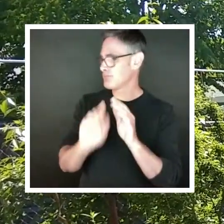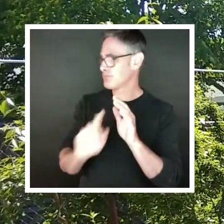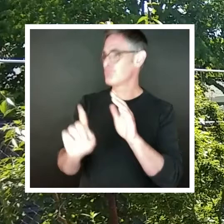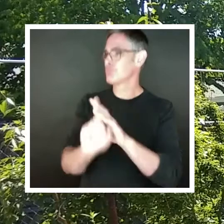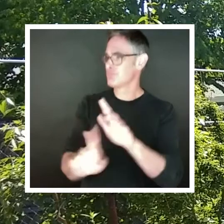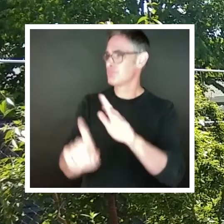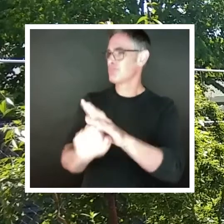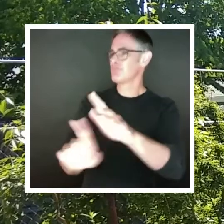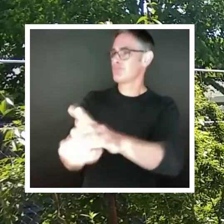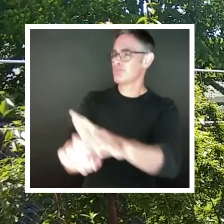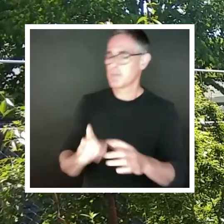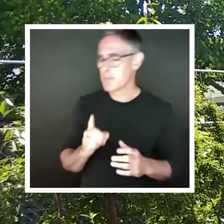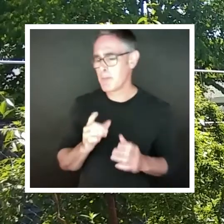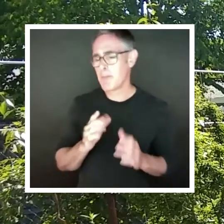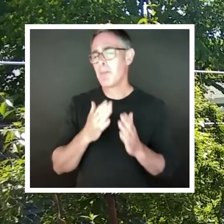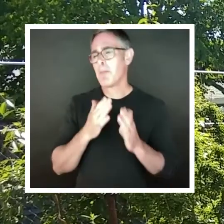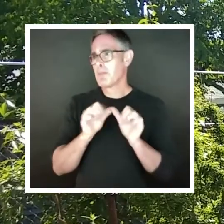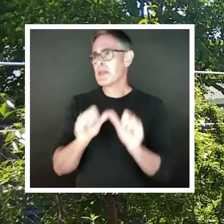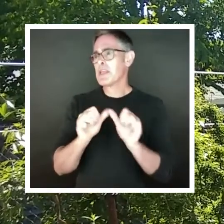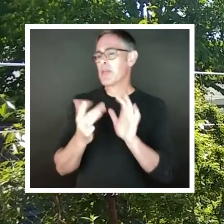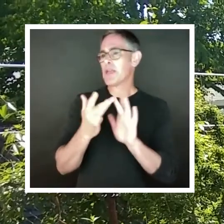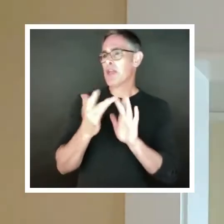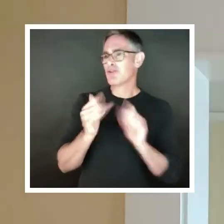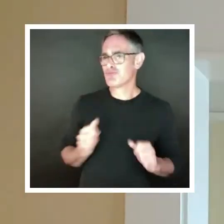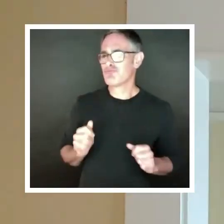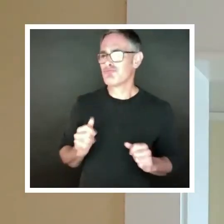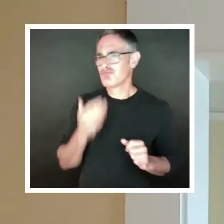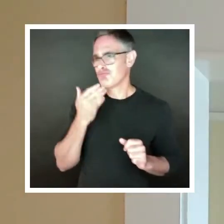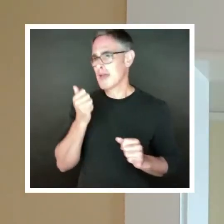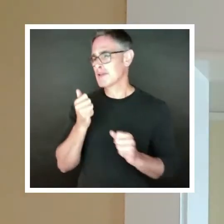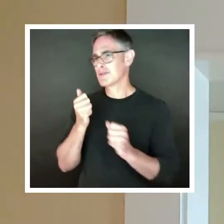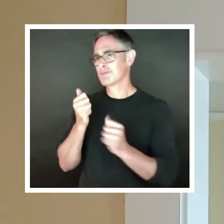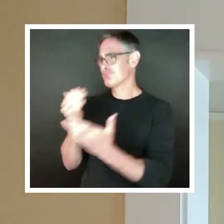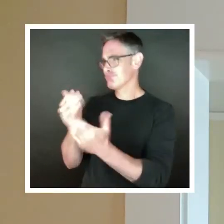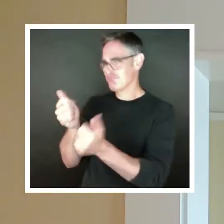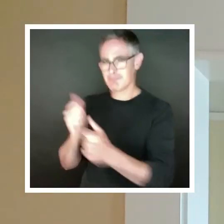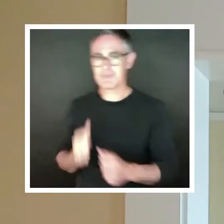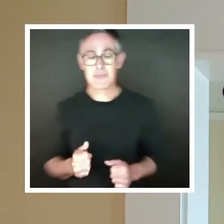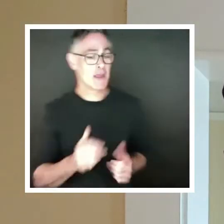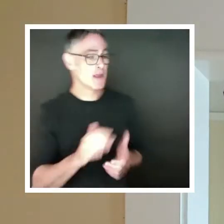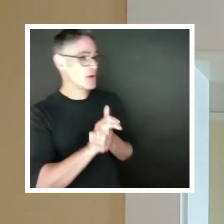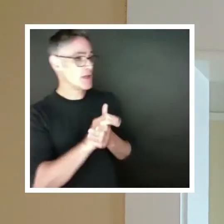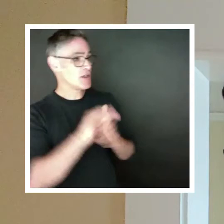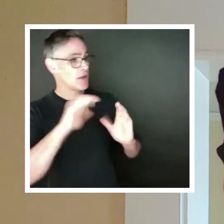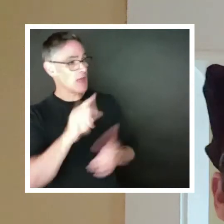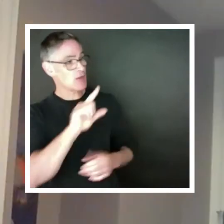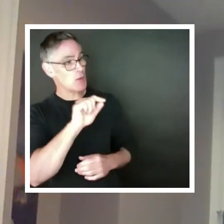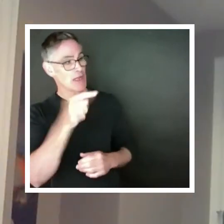Please keep in touch. All the best. Congratulations to the class of 2021. You did it.